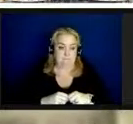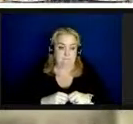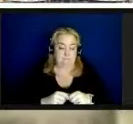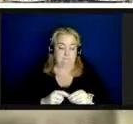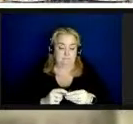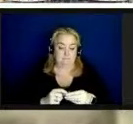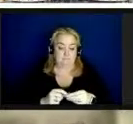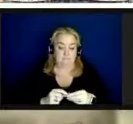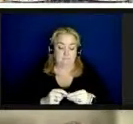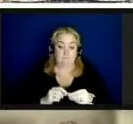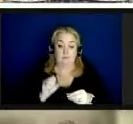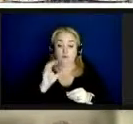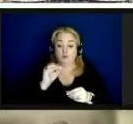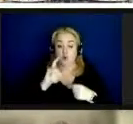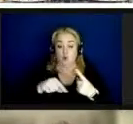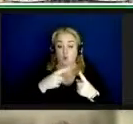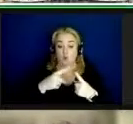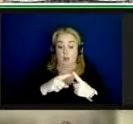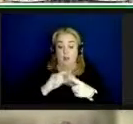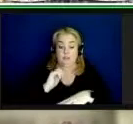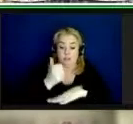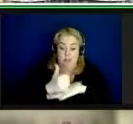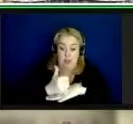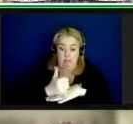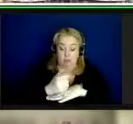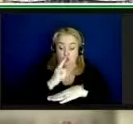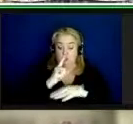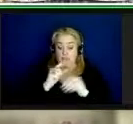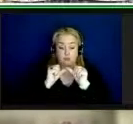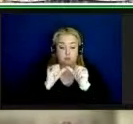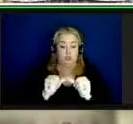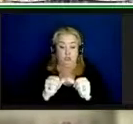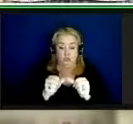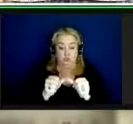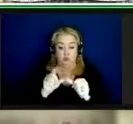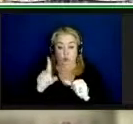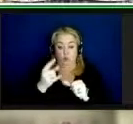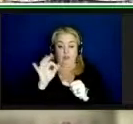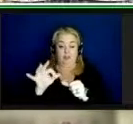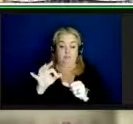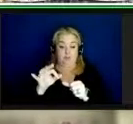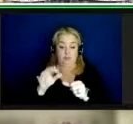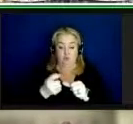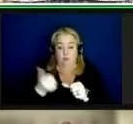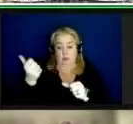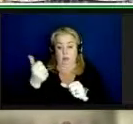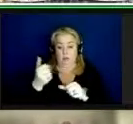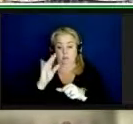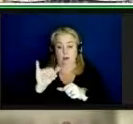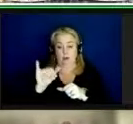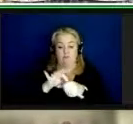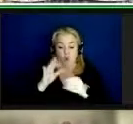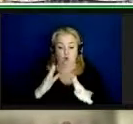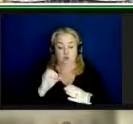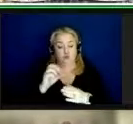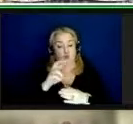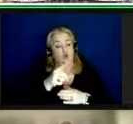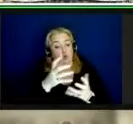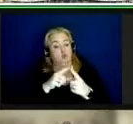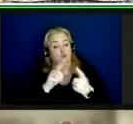THAT'S A GOOD ACCOUNTABLE THE ONE.